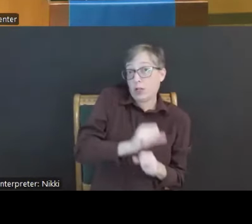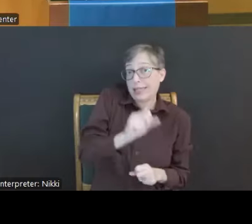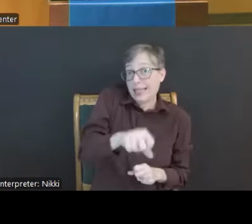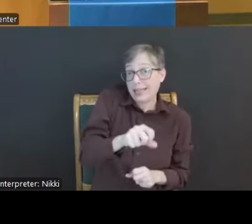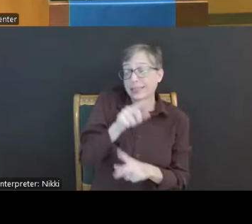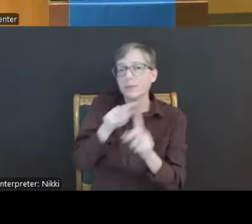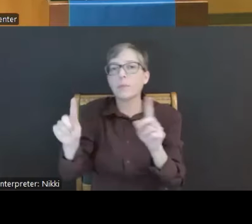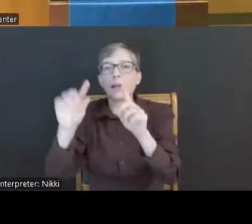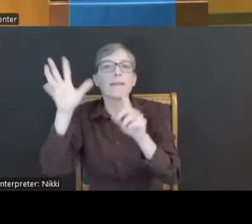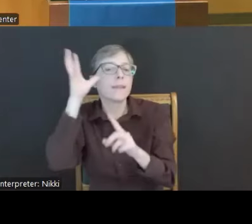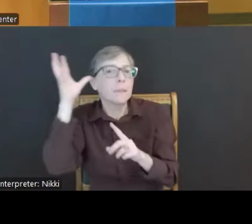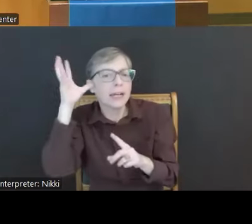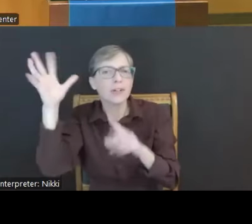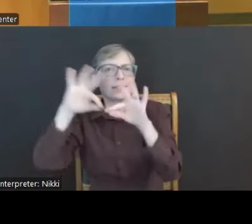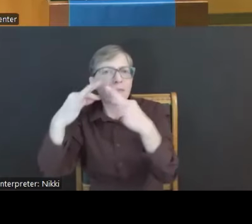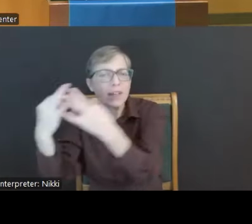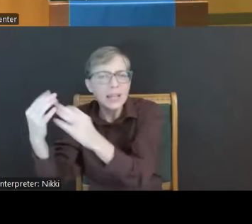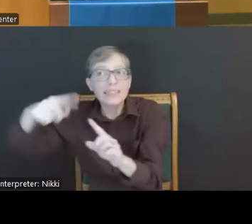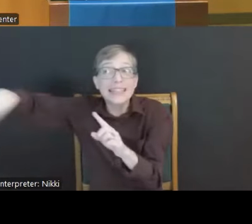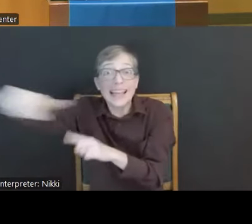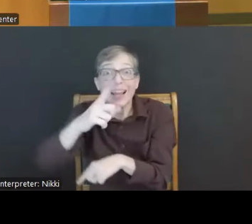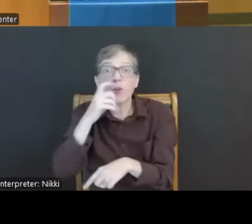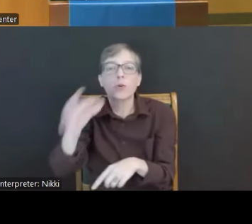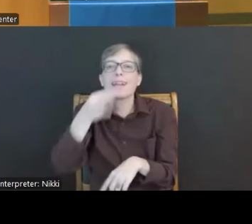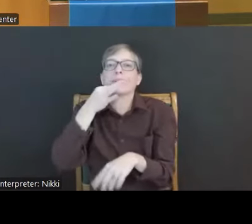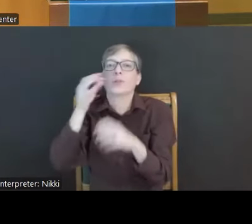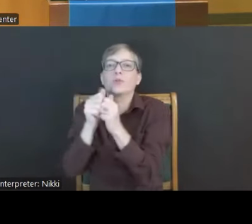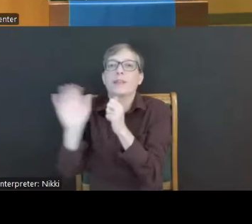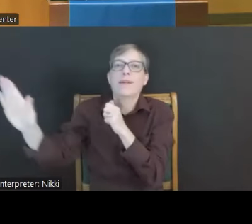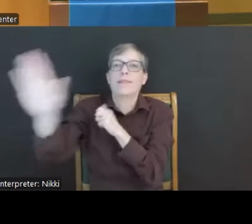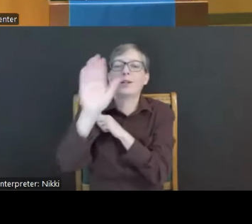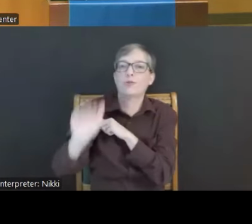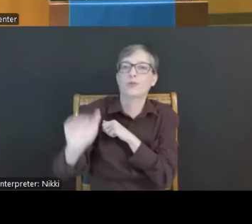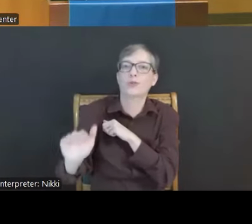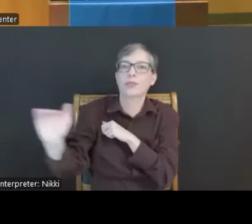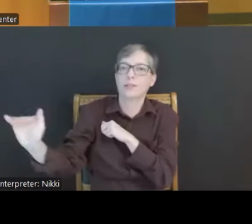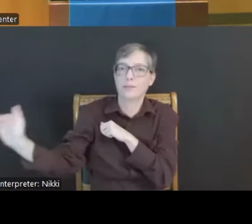their children 247 um so they're the expert we're like I like to say the guide on the side we're